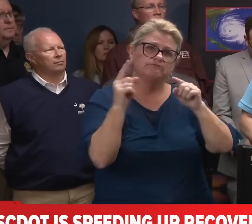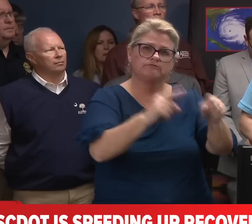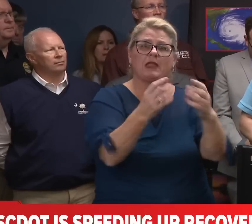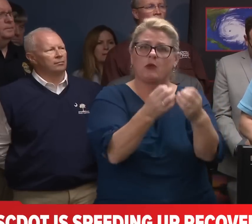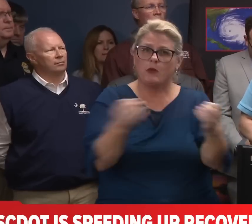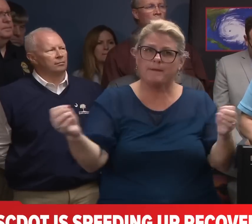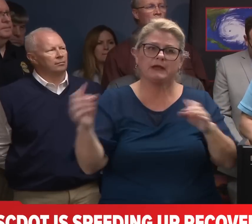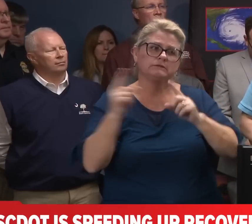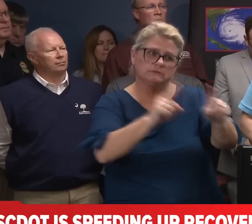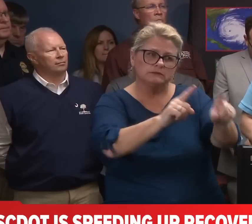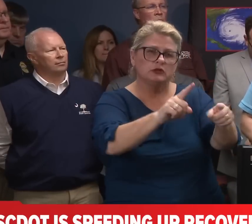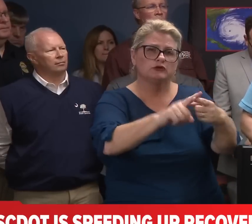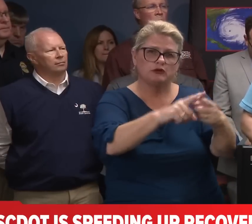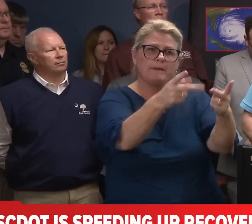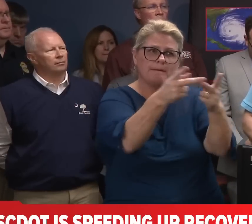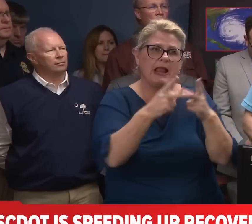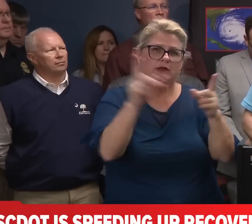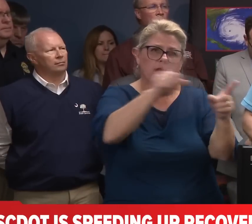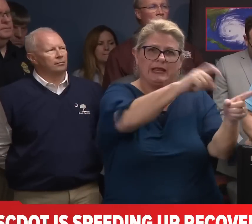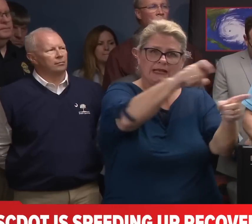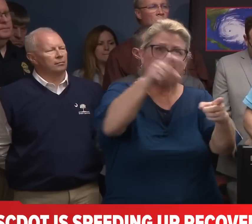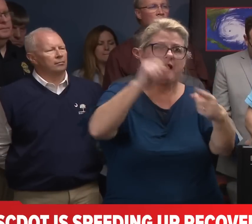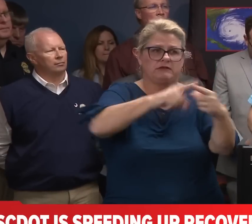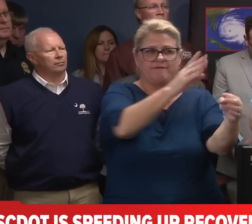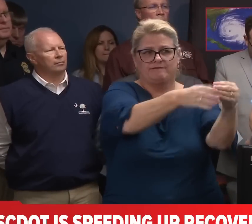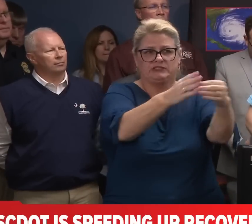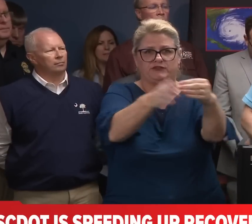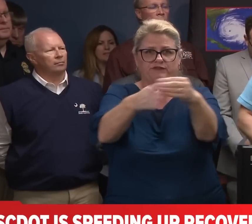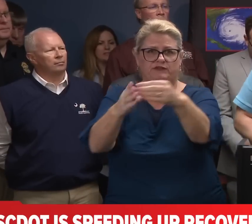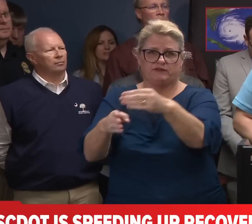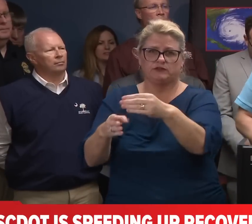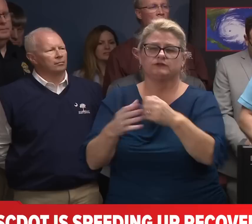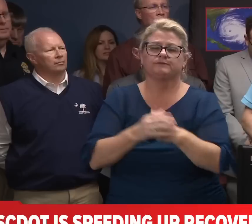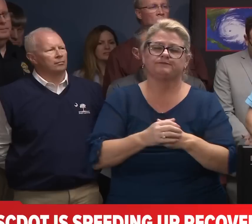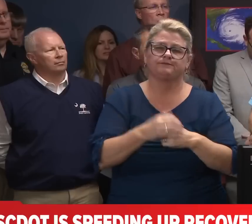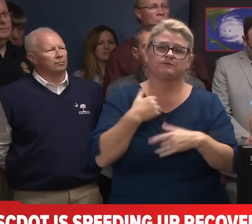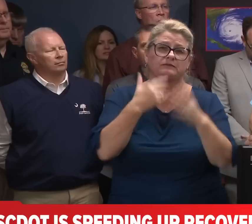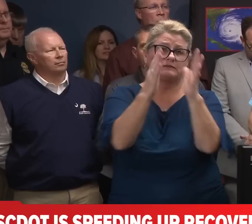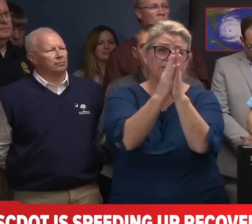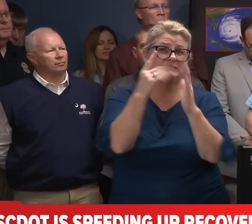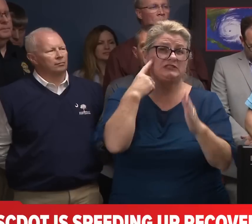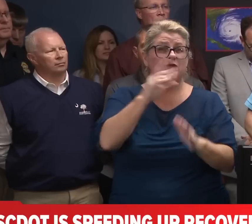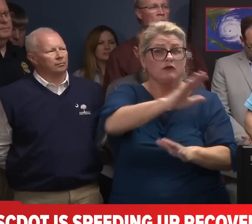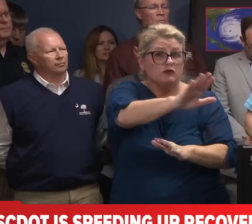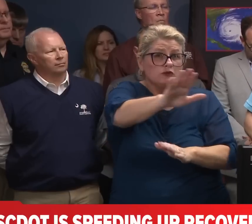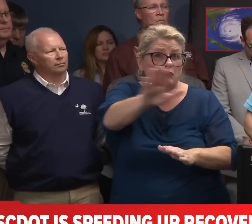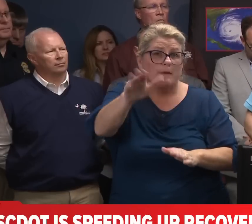into the affected areas until we get the job done. We asked for the public's patients